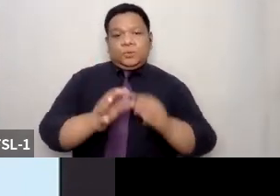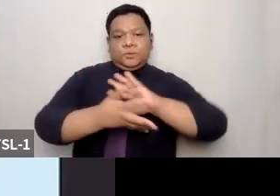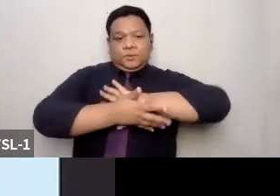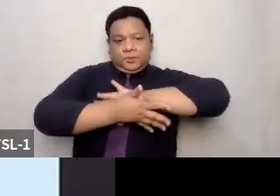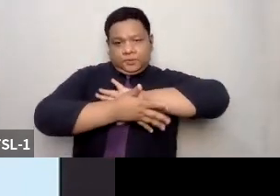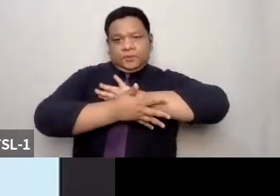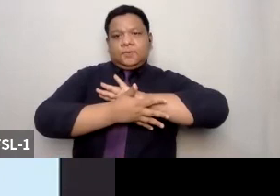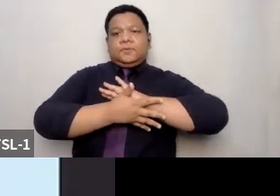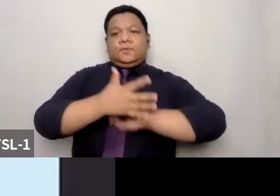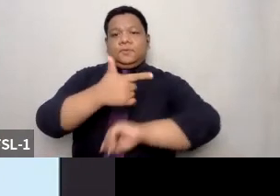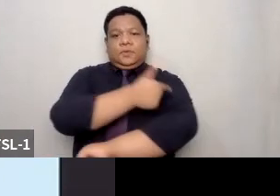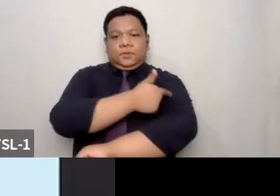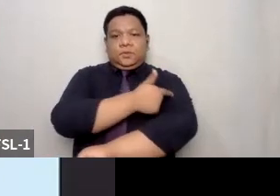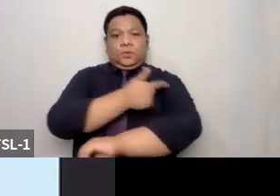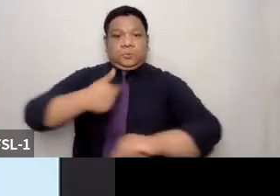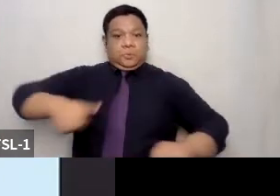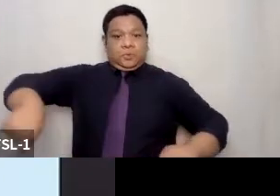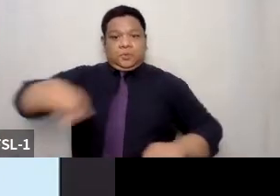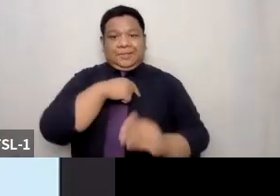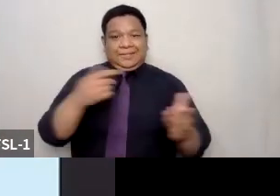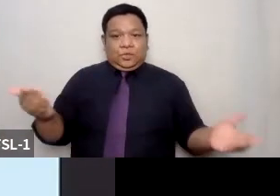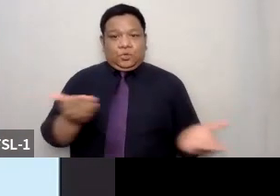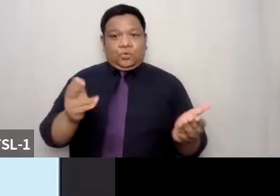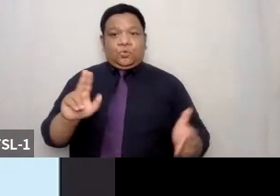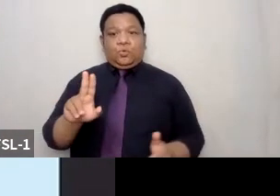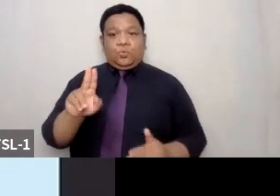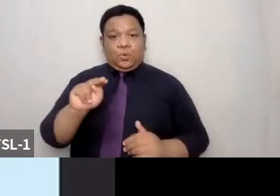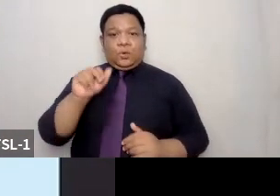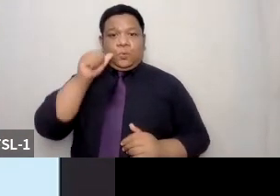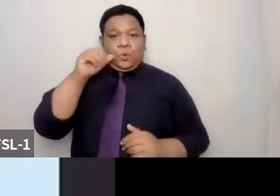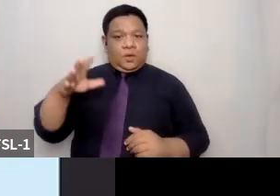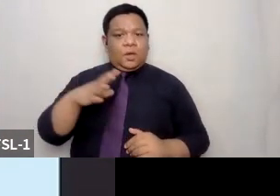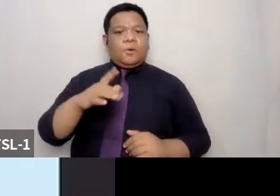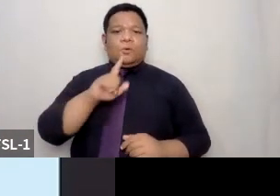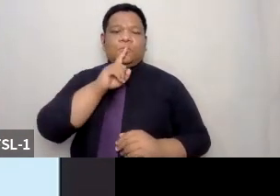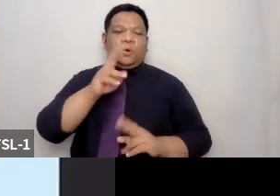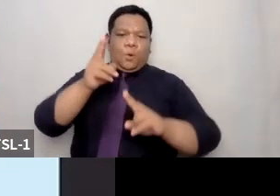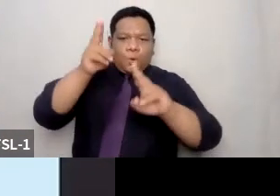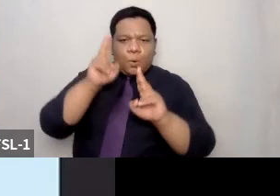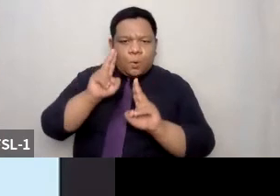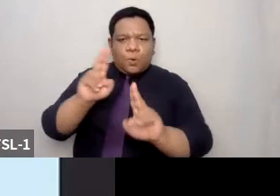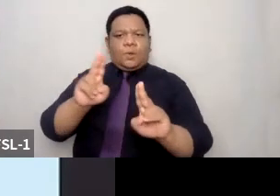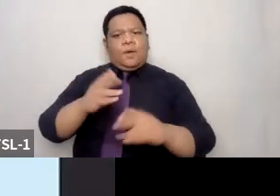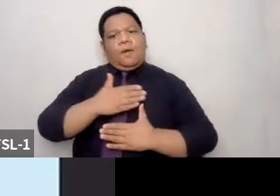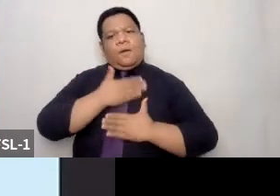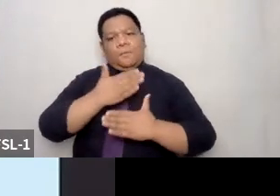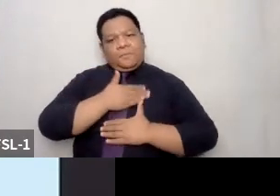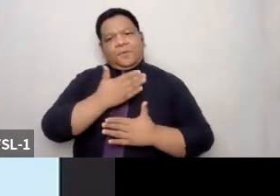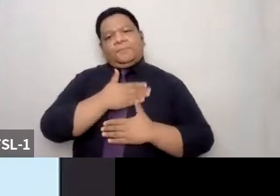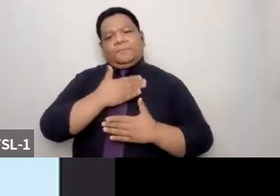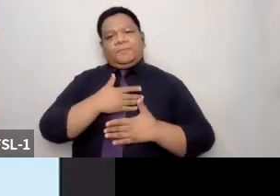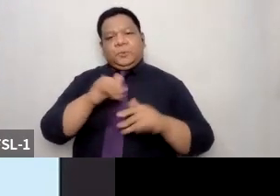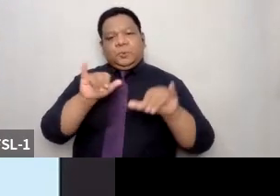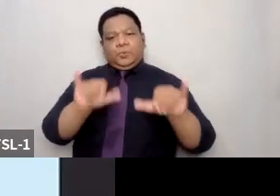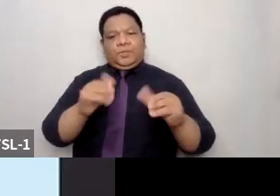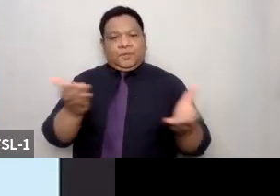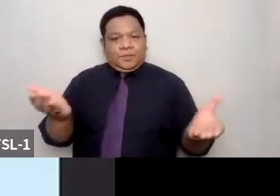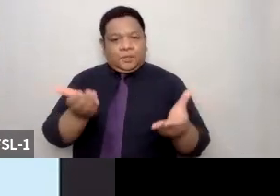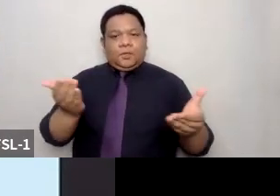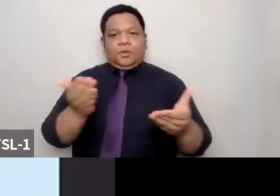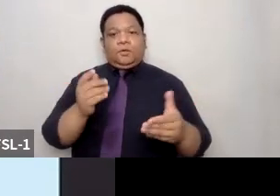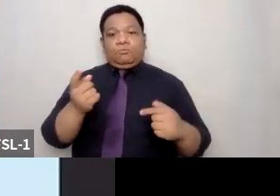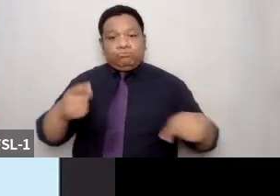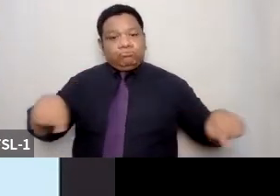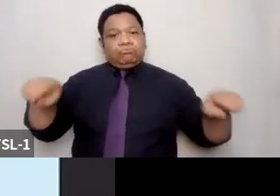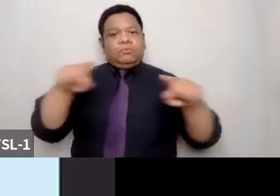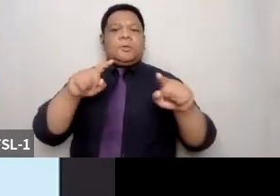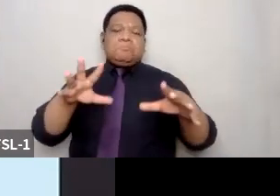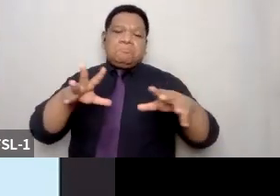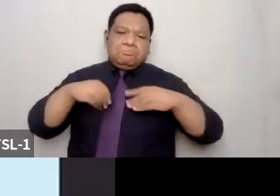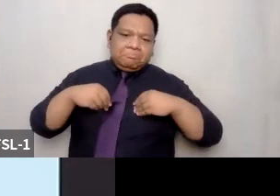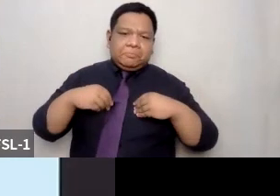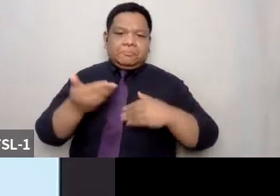All of us at UN Women are really very honored, very happy and grateful that you stayed and you accepted our invitation.